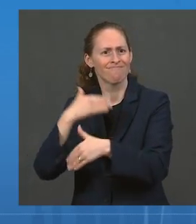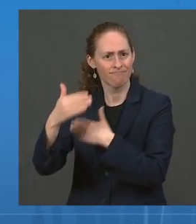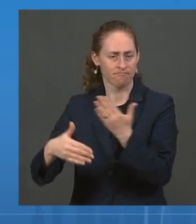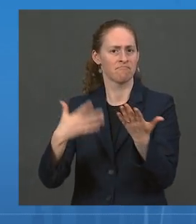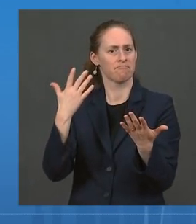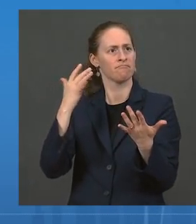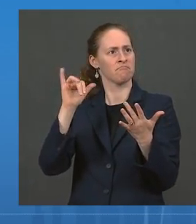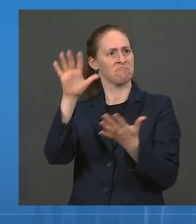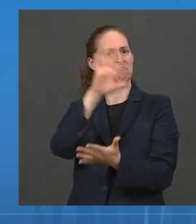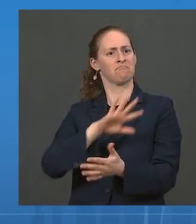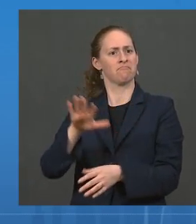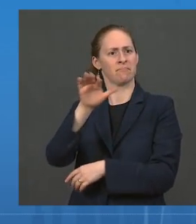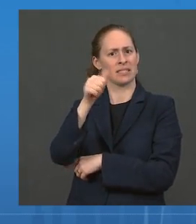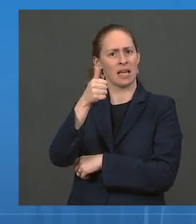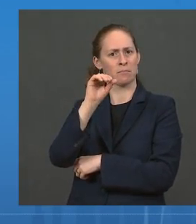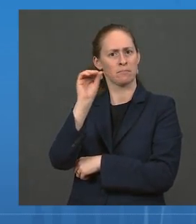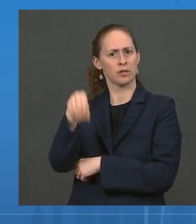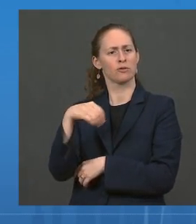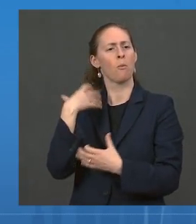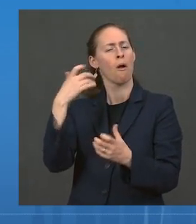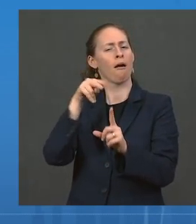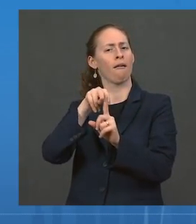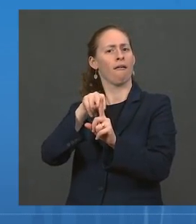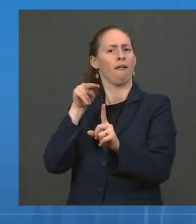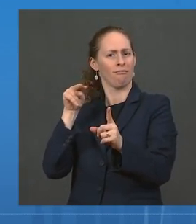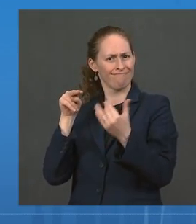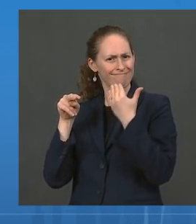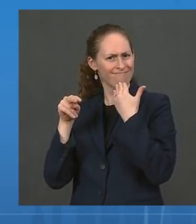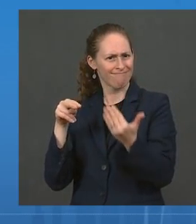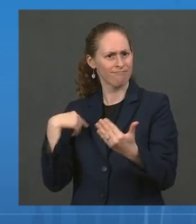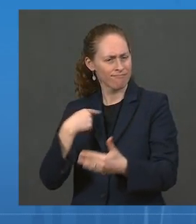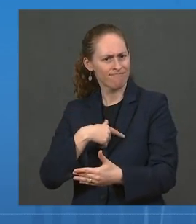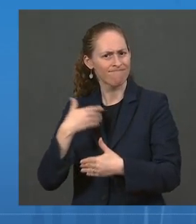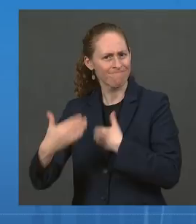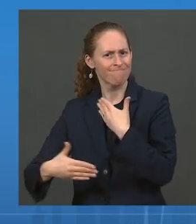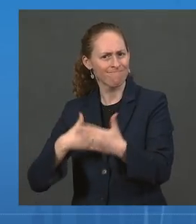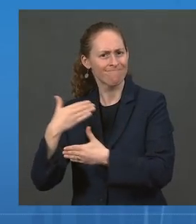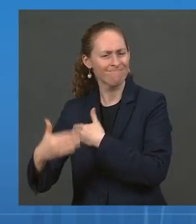For perspective, it took about 50 days for us to reach 10 percent of adults with one shot.